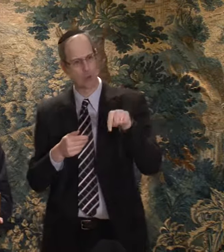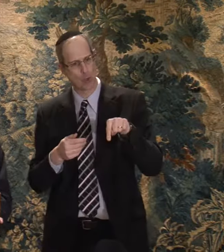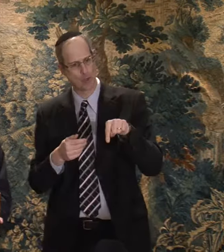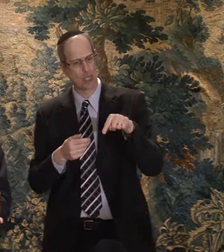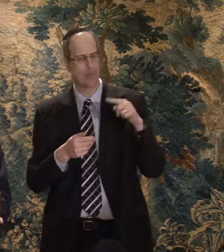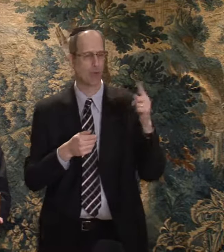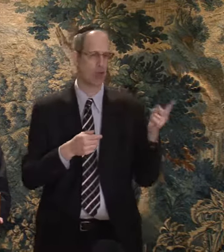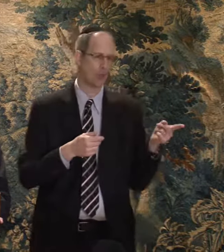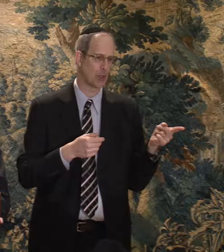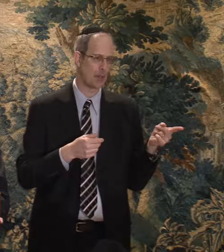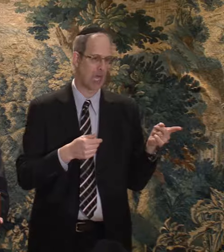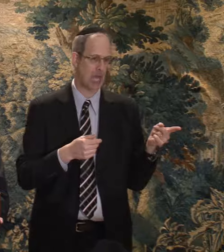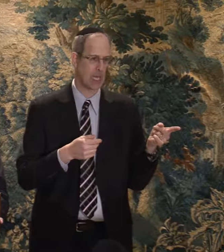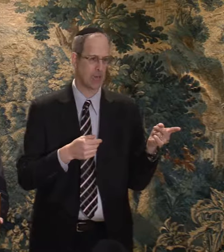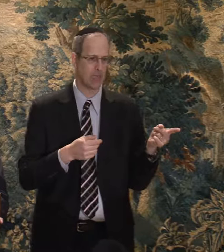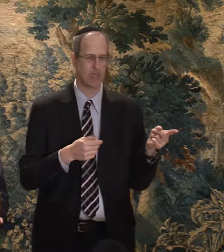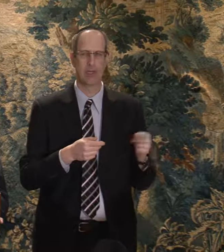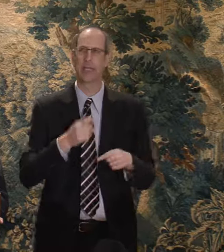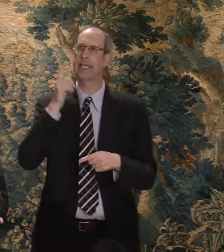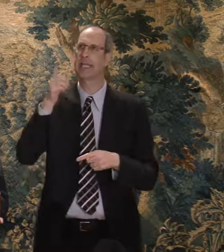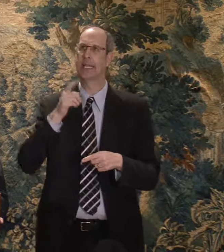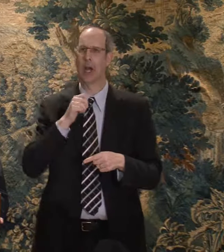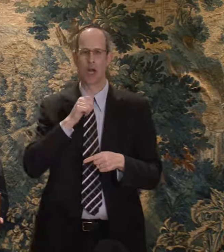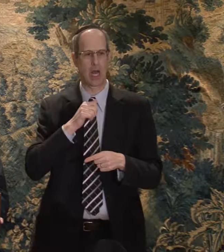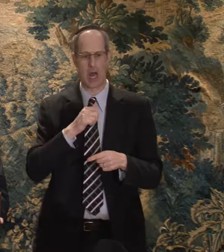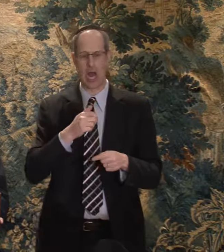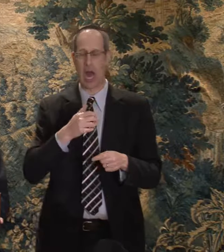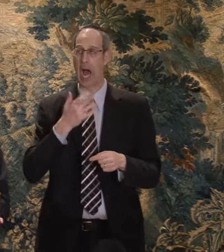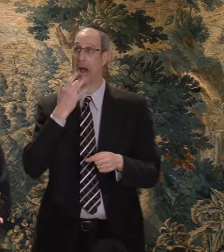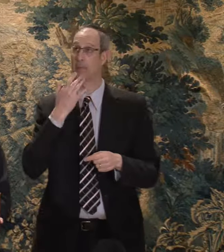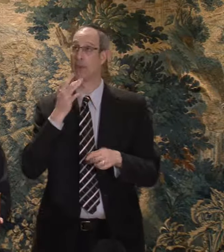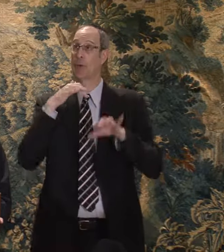rabboni Shalom did not let me get out of this place until I figure this out